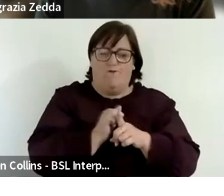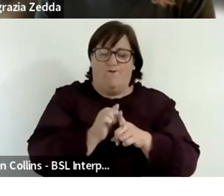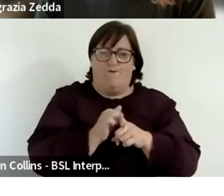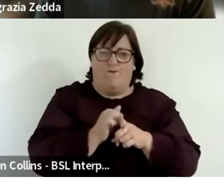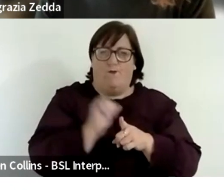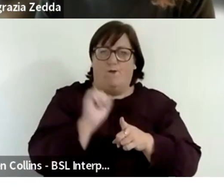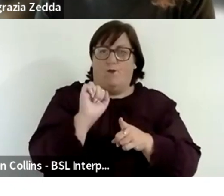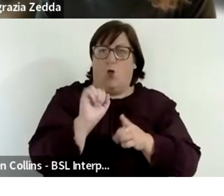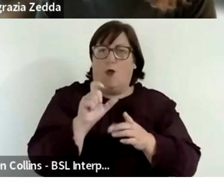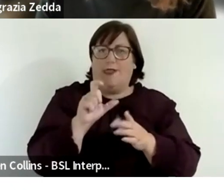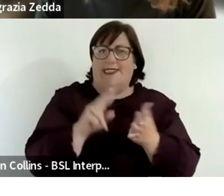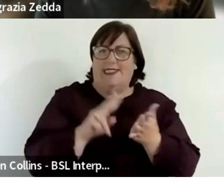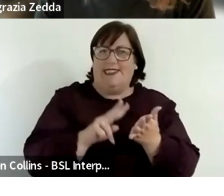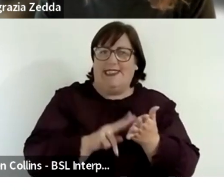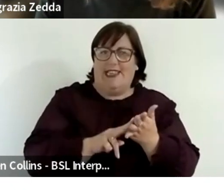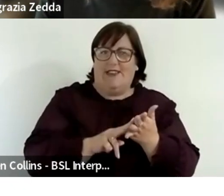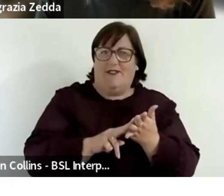So lots of employment skills in there.